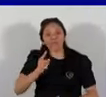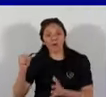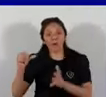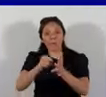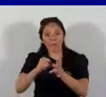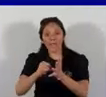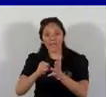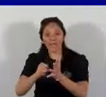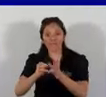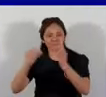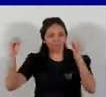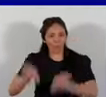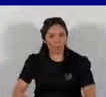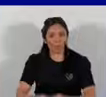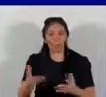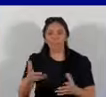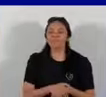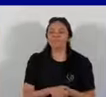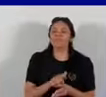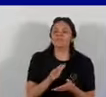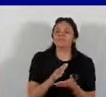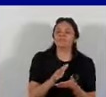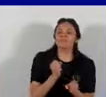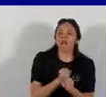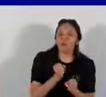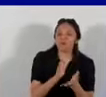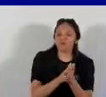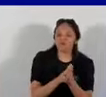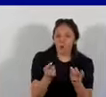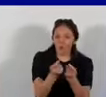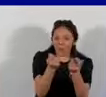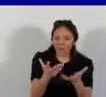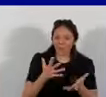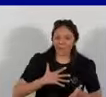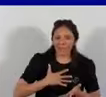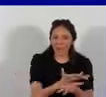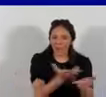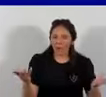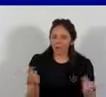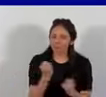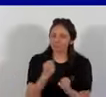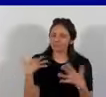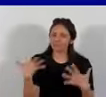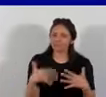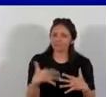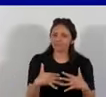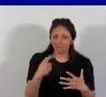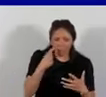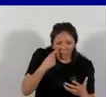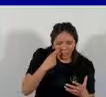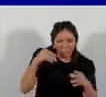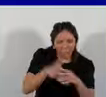With the fall of the country's risk, we are doing a huge job In terms of human capital, in terms of deregulation